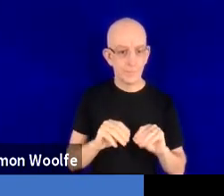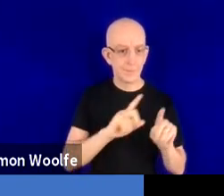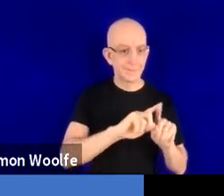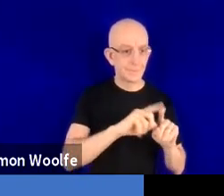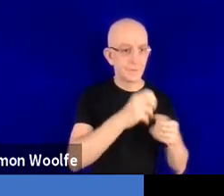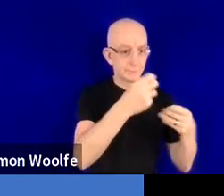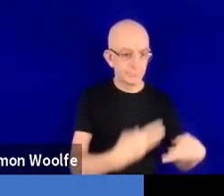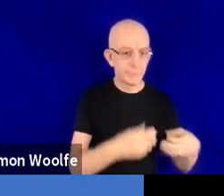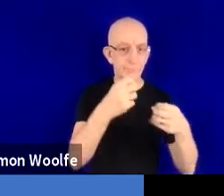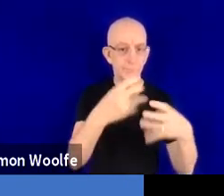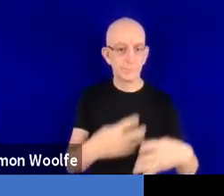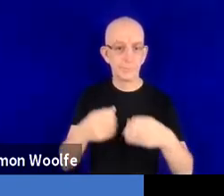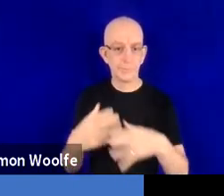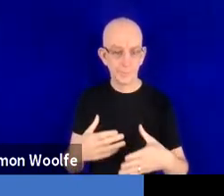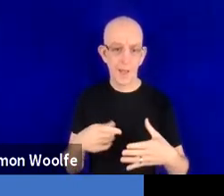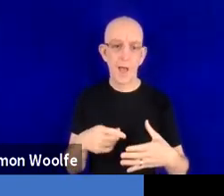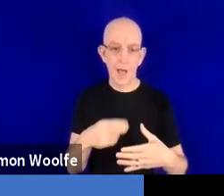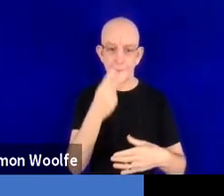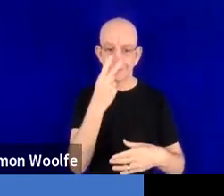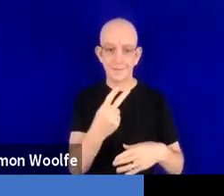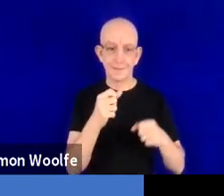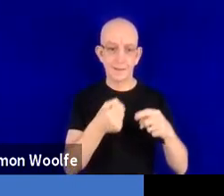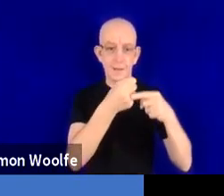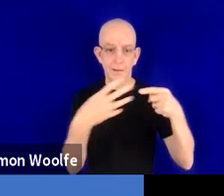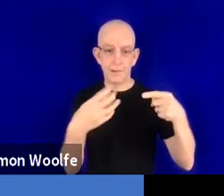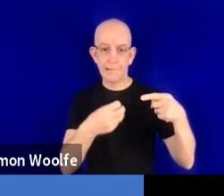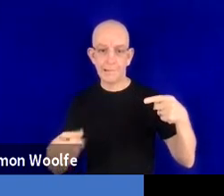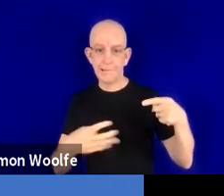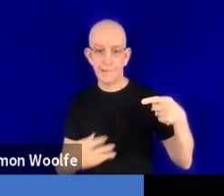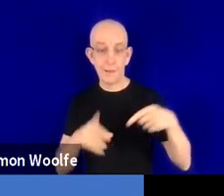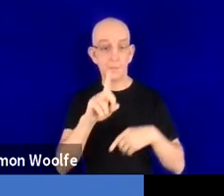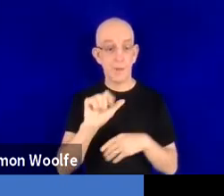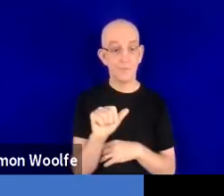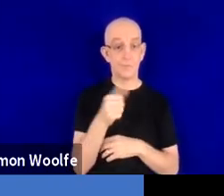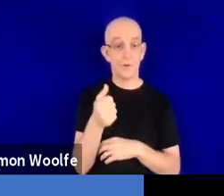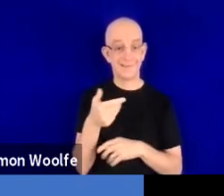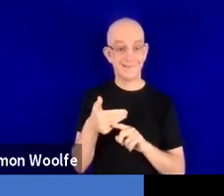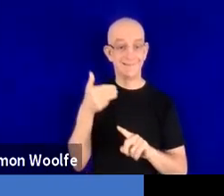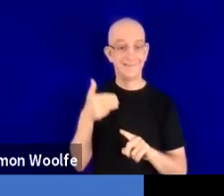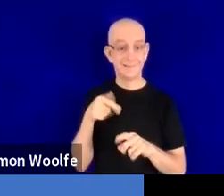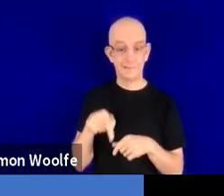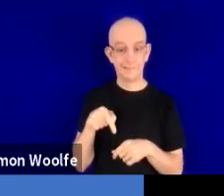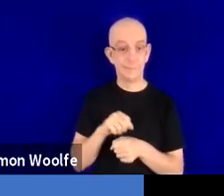But also this synthesis is based on a number of more detailed country case studies which are listed here